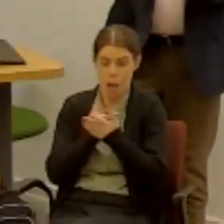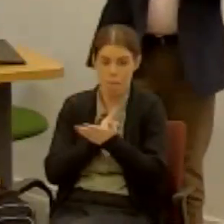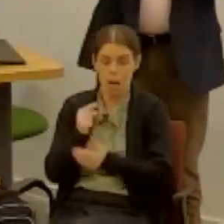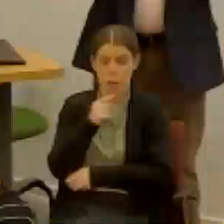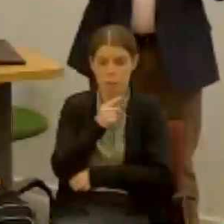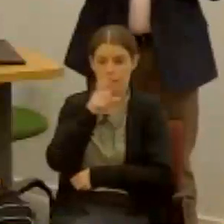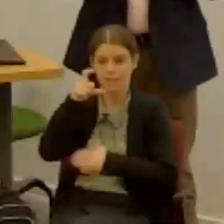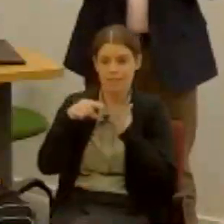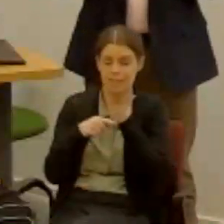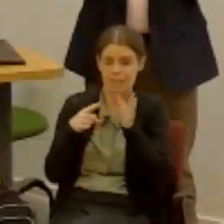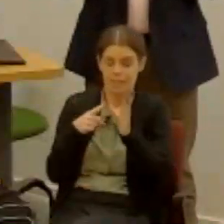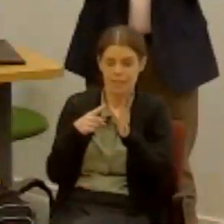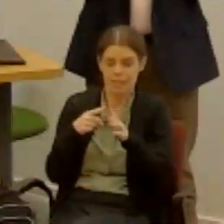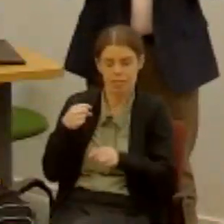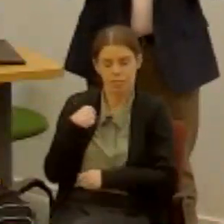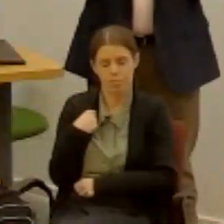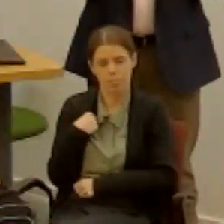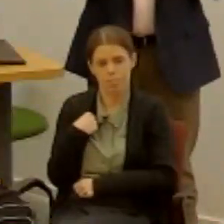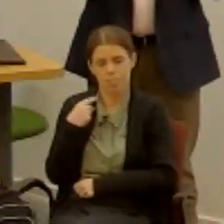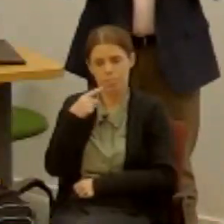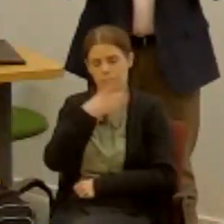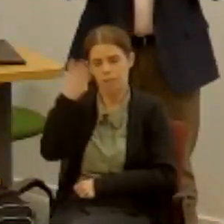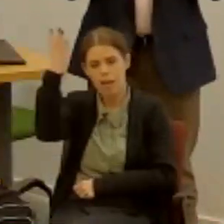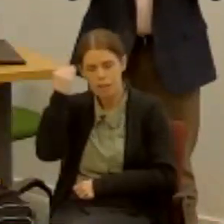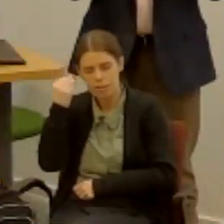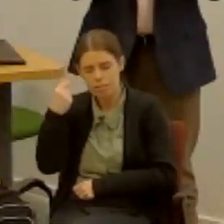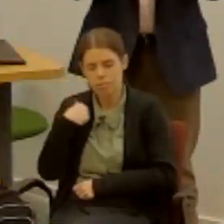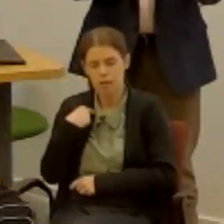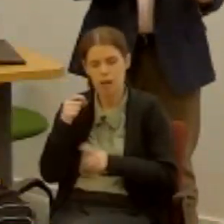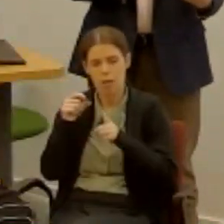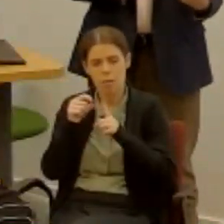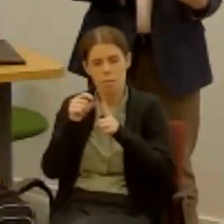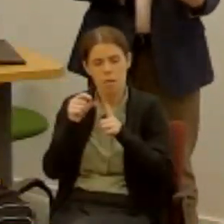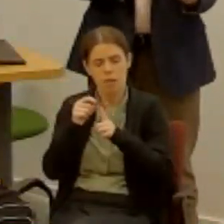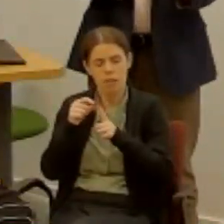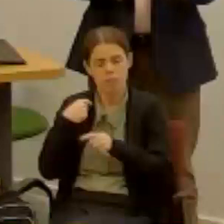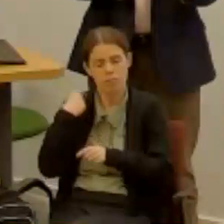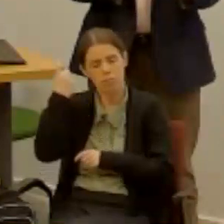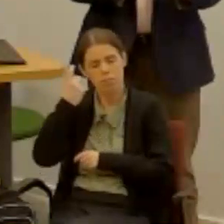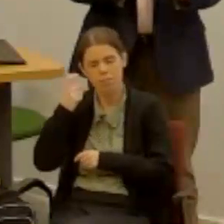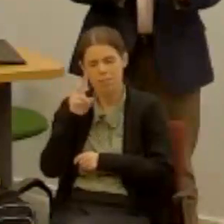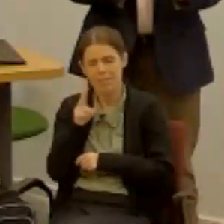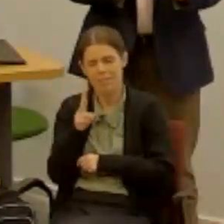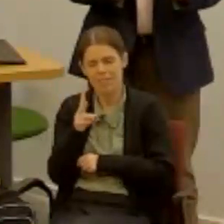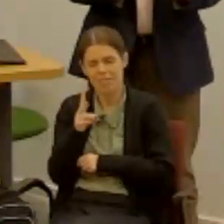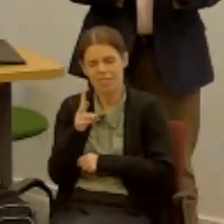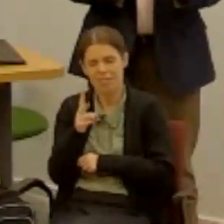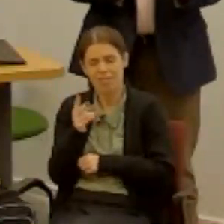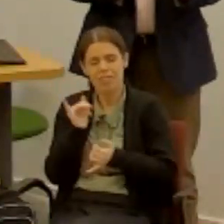As a pathologist, CTE dimensional, pugilistic. I was something we would see occasionally, but we didn't really know how to describe it.